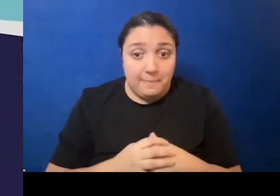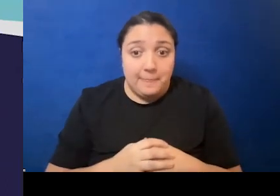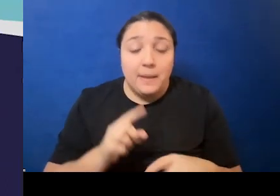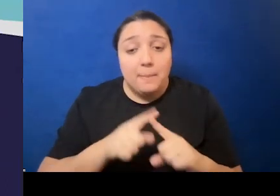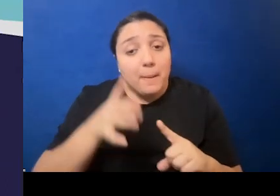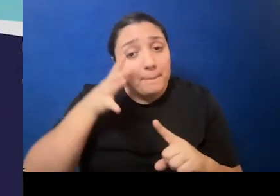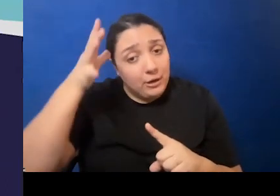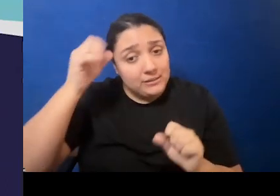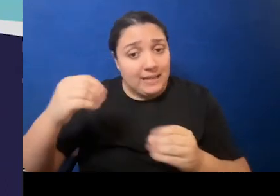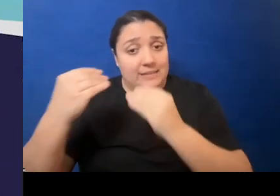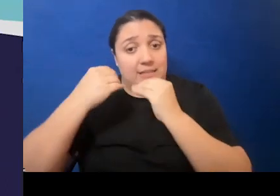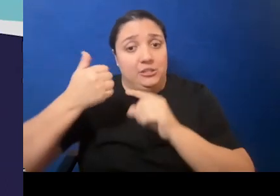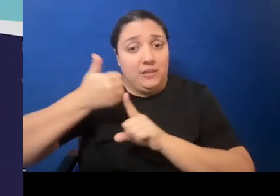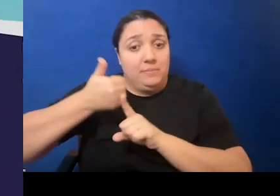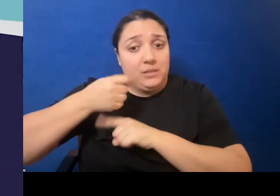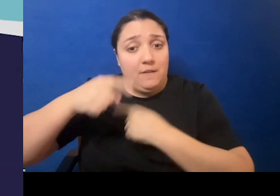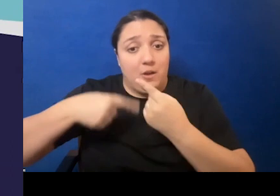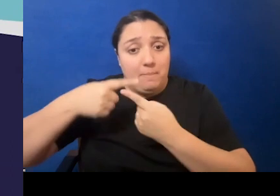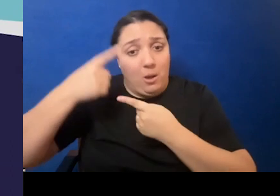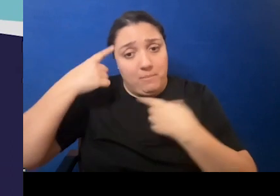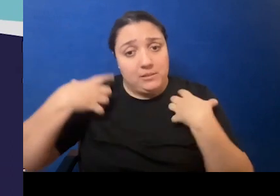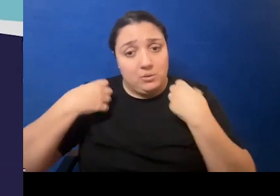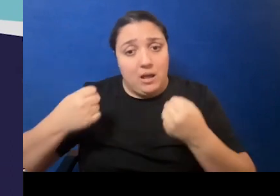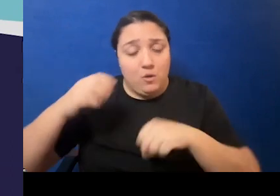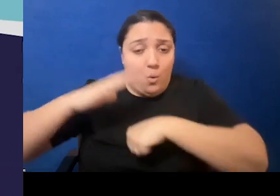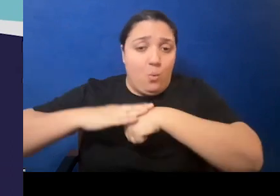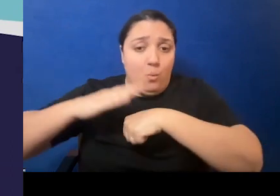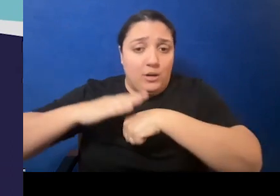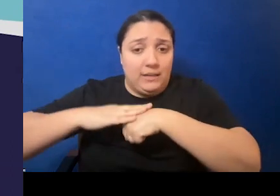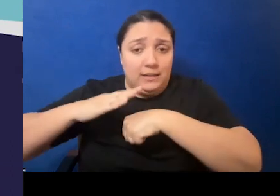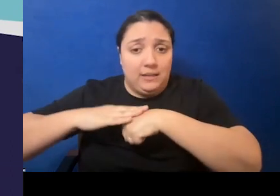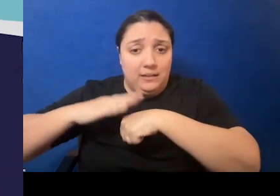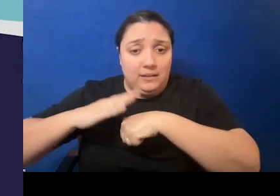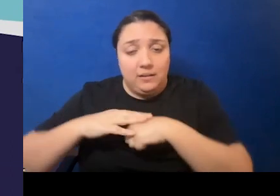THE PARENTS CAN EDUCATE THEMSELVES ON THE EARLY WARNING SIGNS.